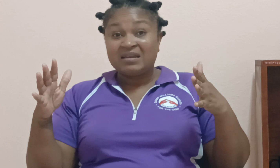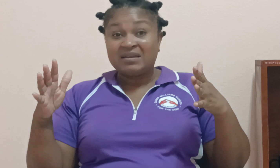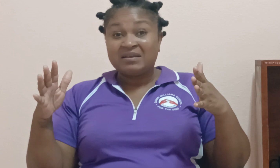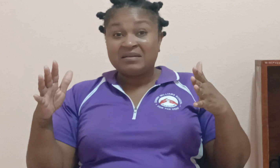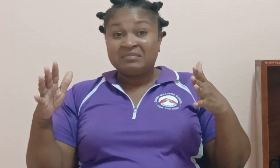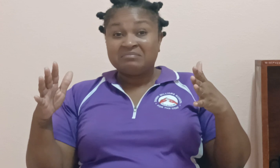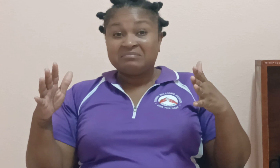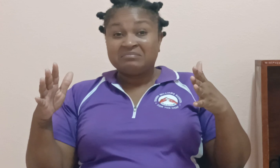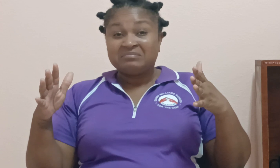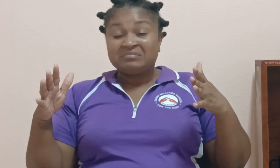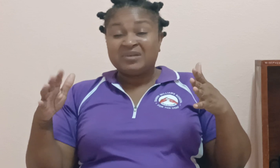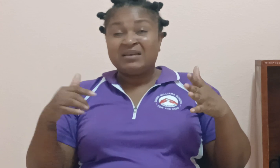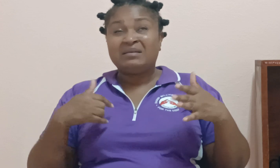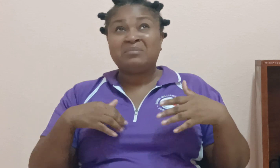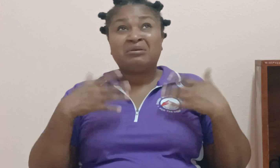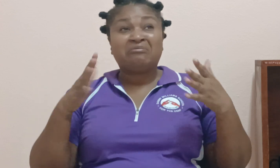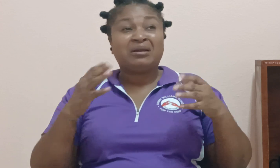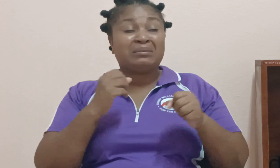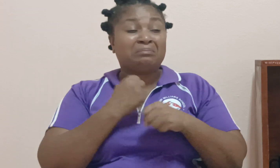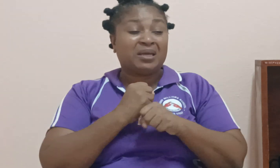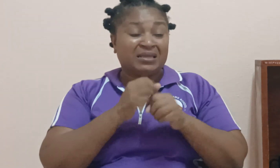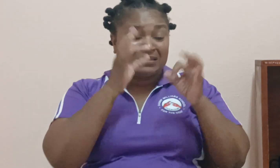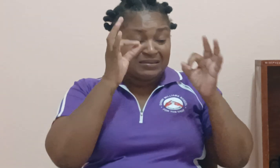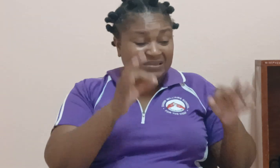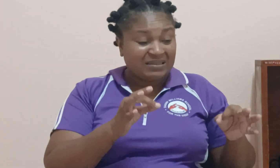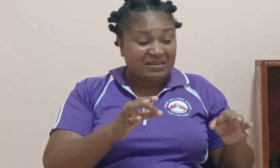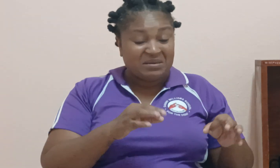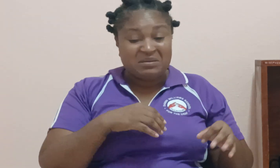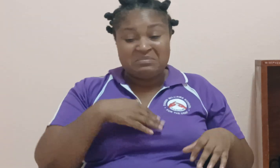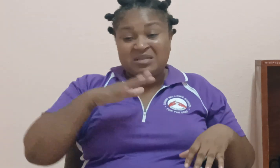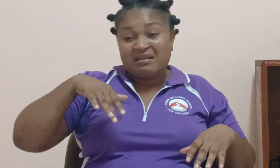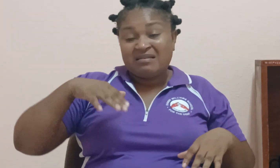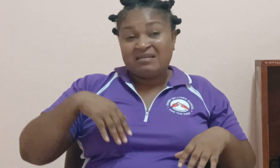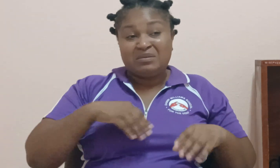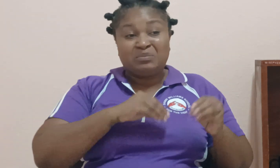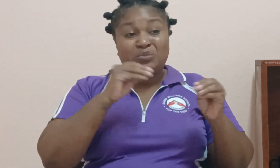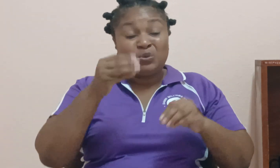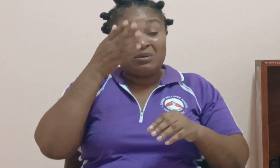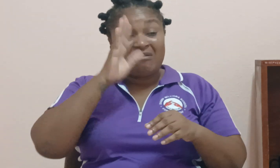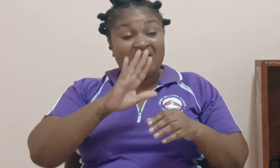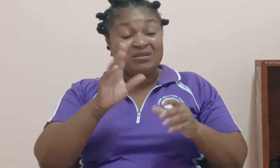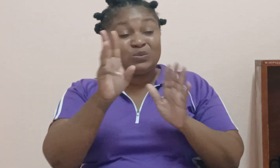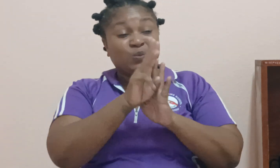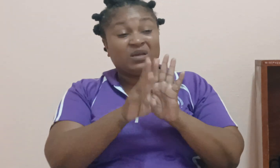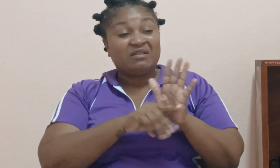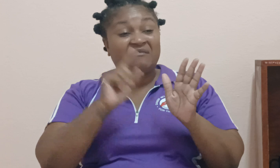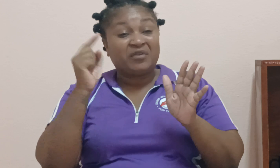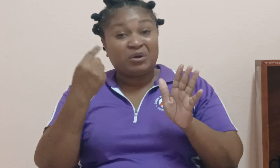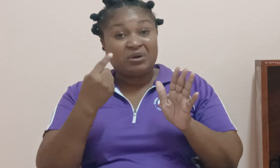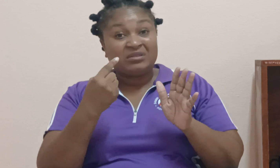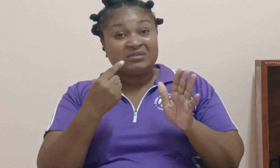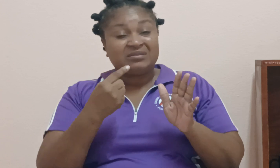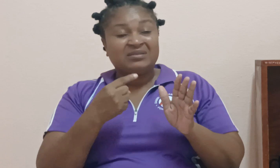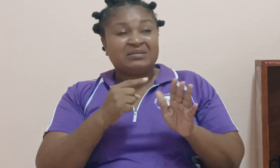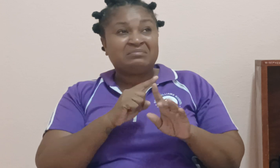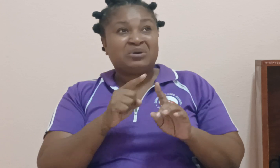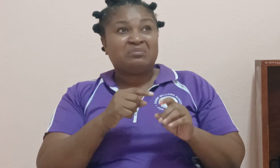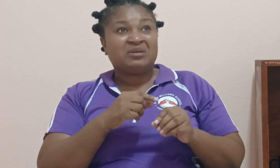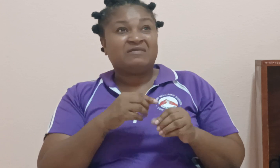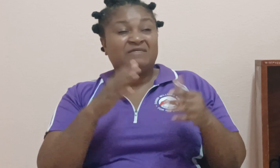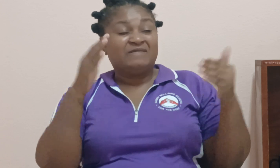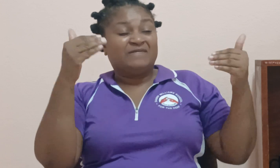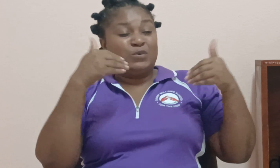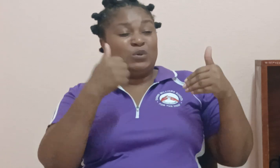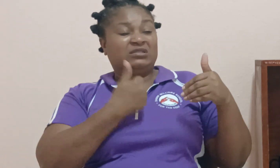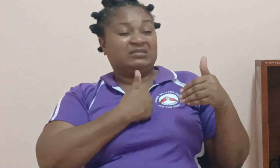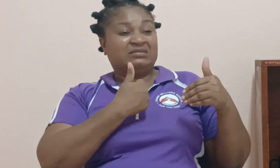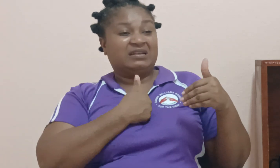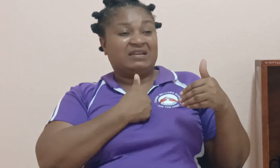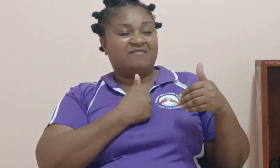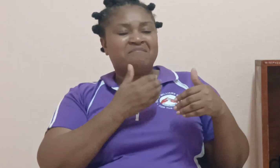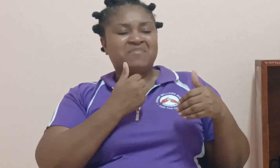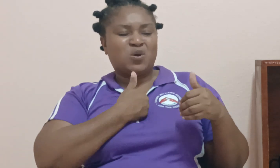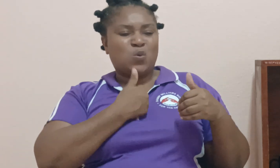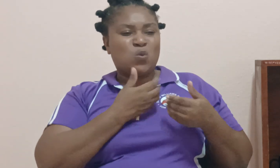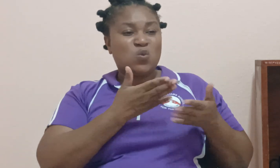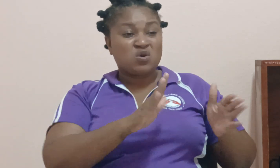that did not put the will of God first; but instead followed your own agenda.